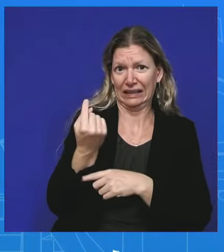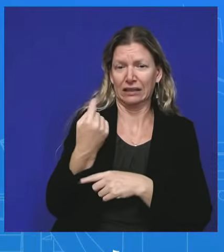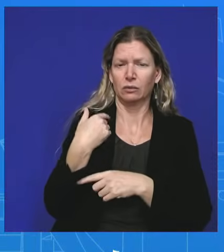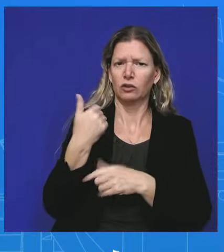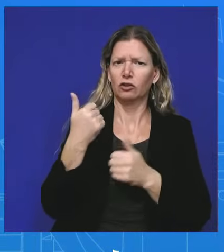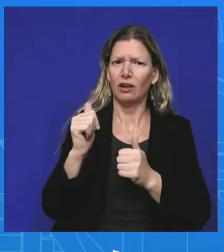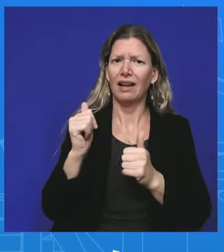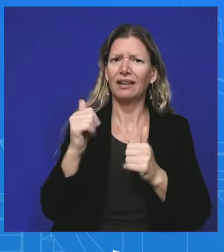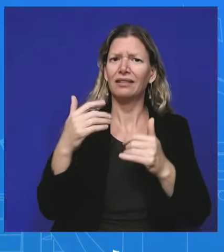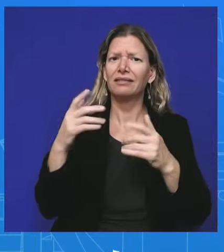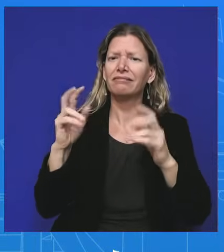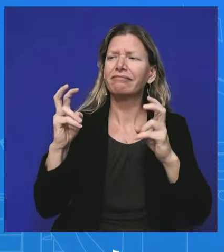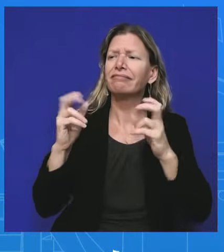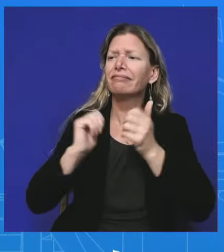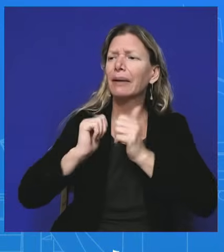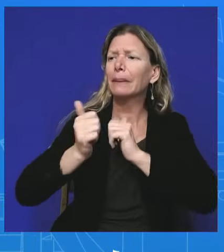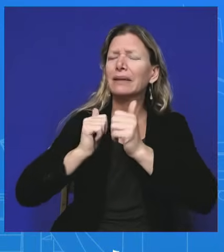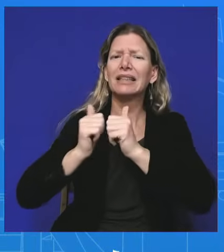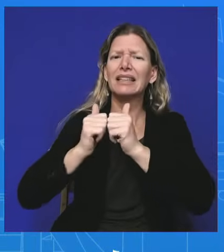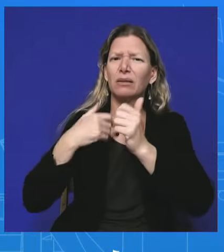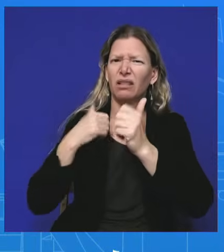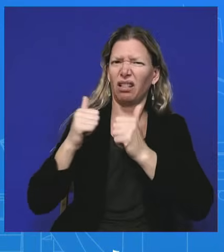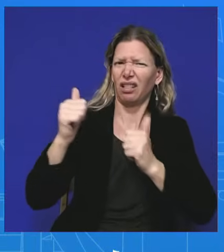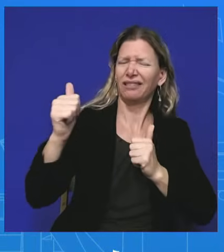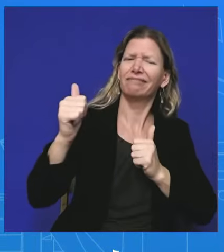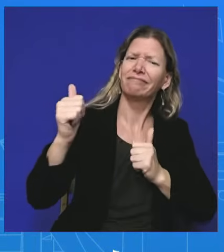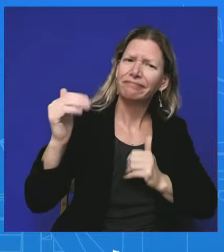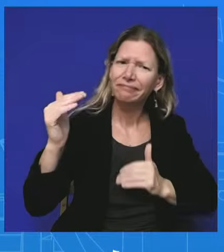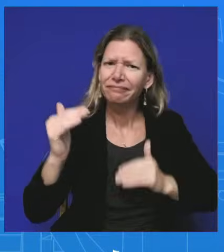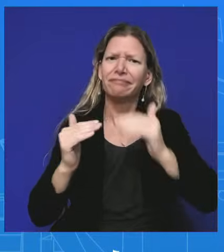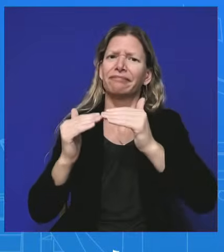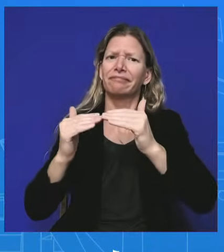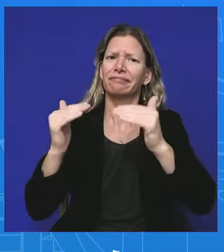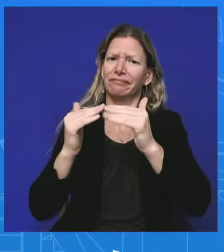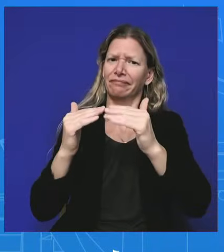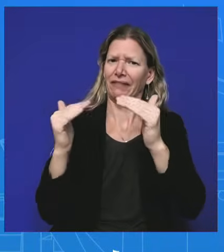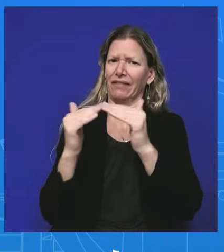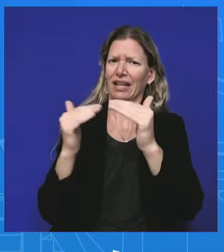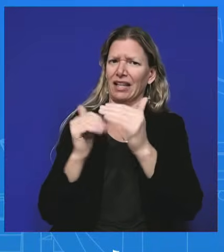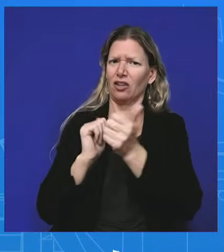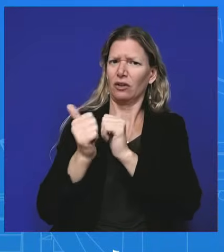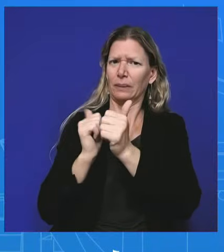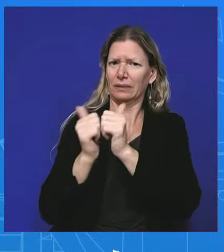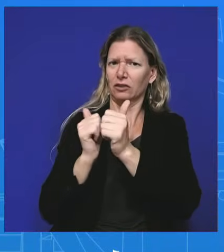And that -- you heard us say that over and over again. You heard that from the ambassador -- Ambassador Tai.